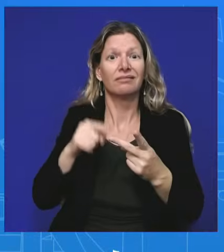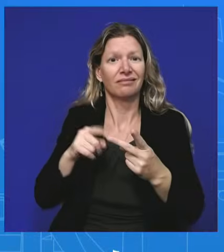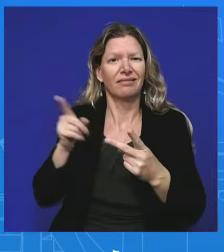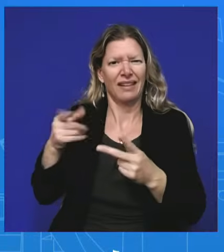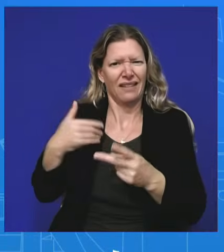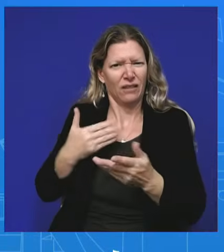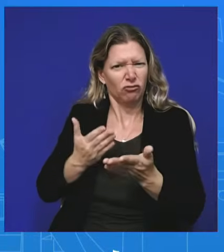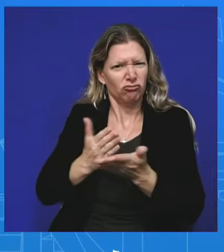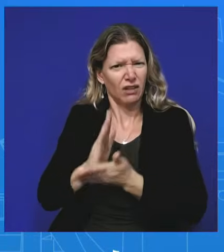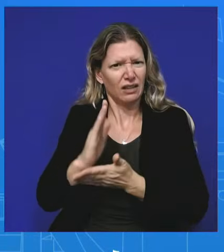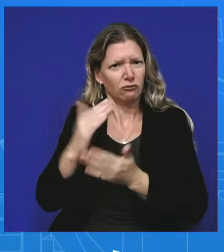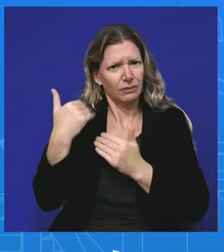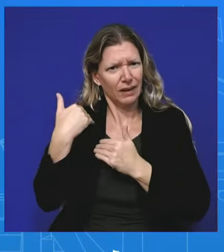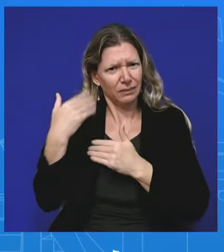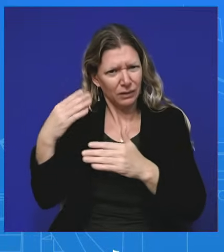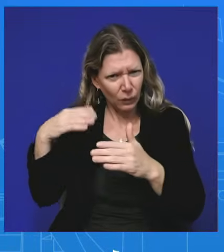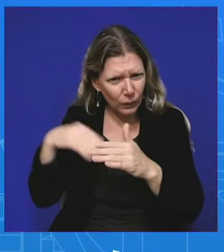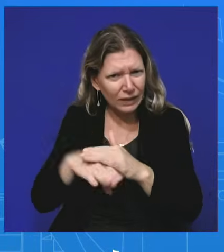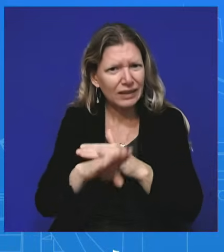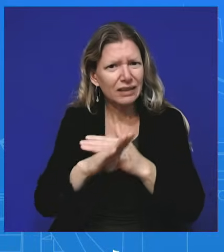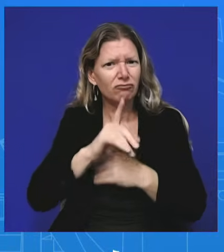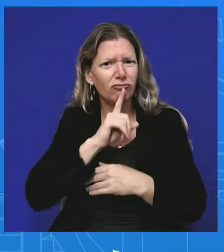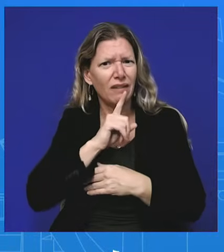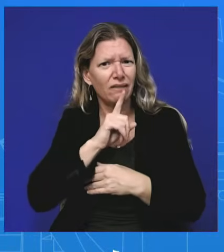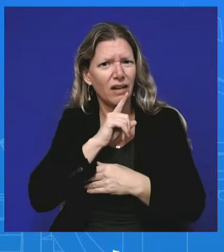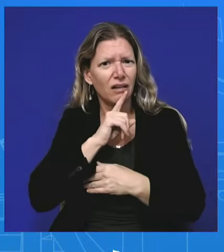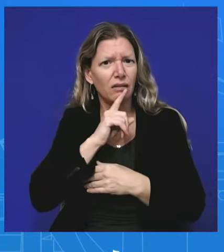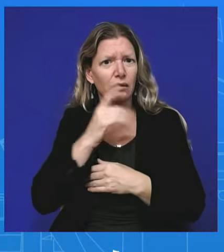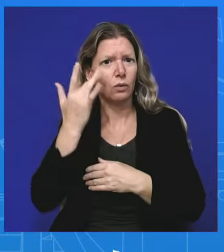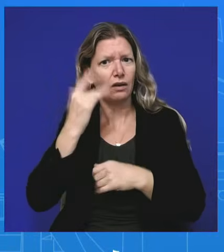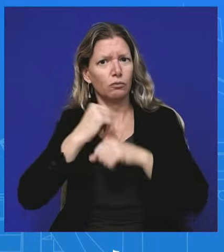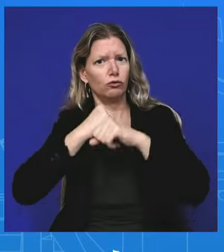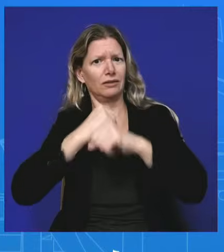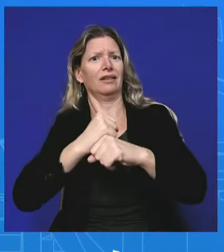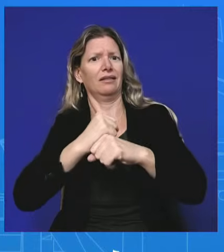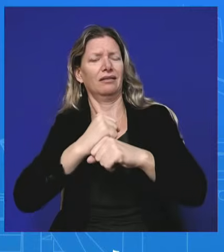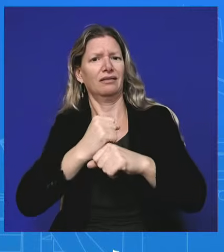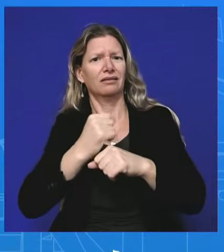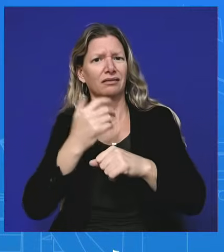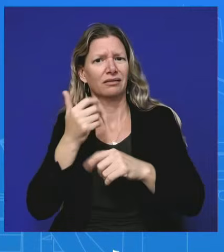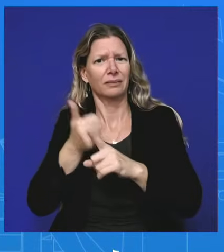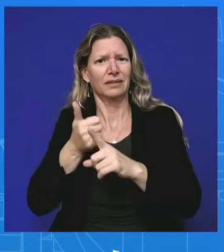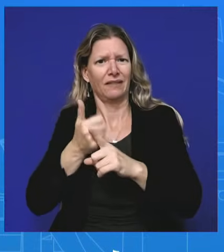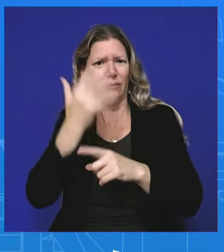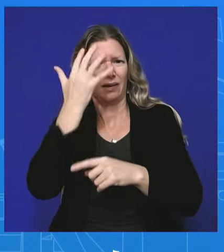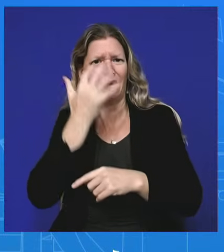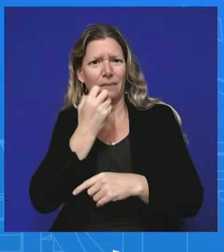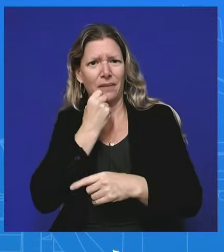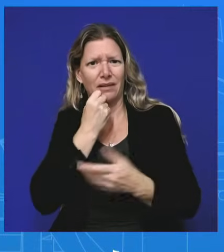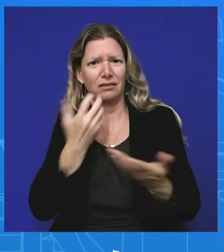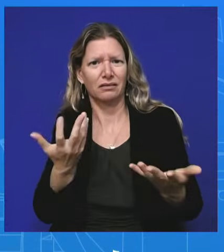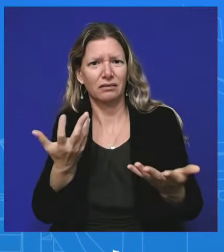to Israel on Sunday. They have a right and responsibility to do that. How they do that matters, and that's part of the conversations